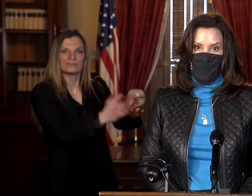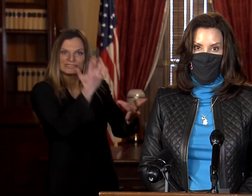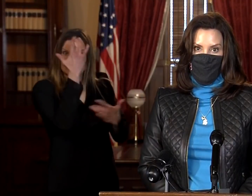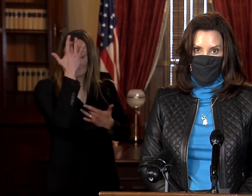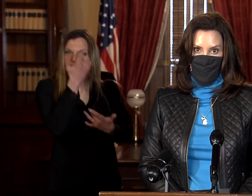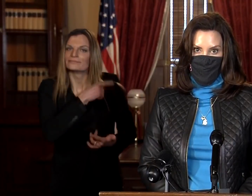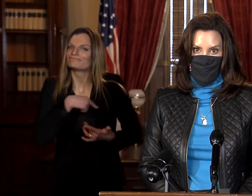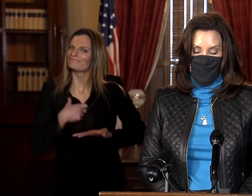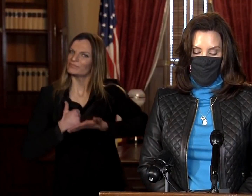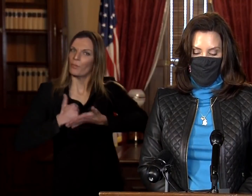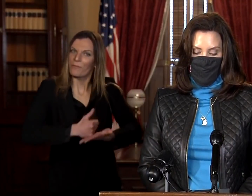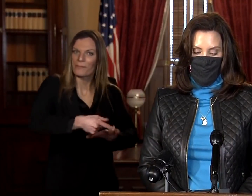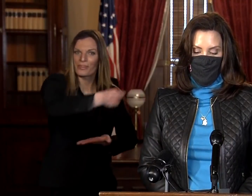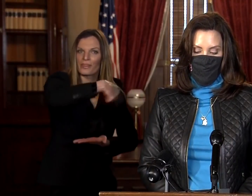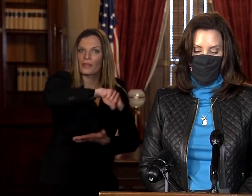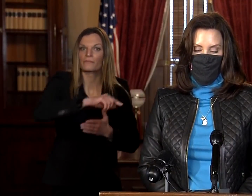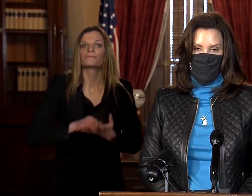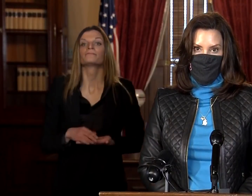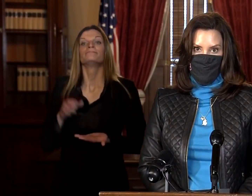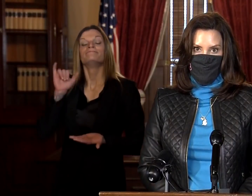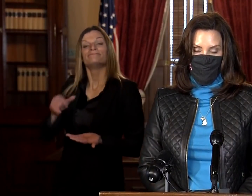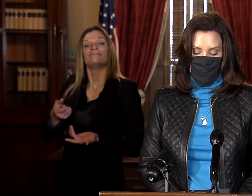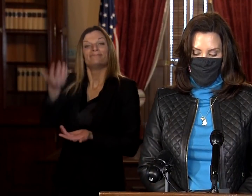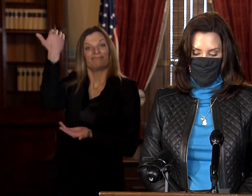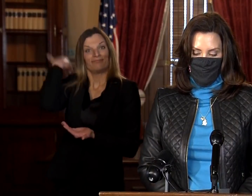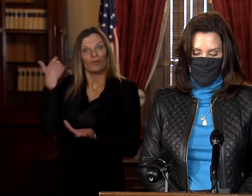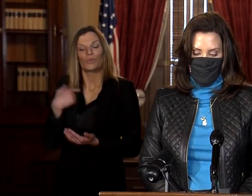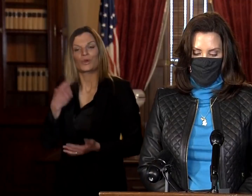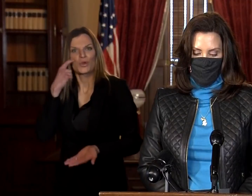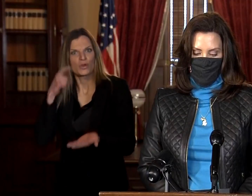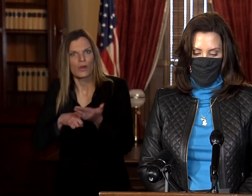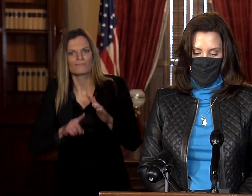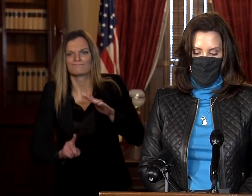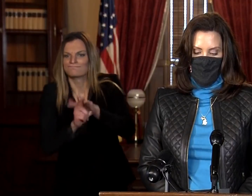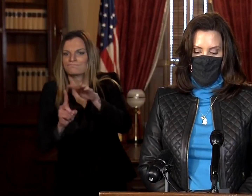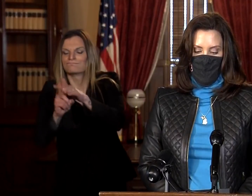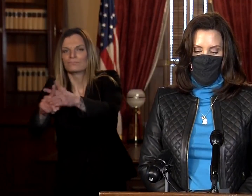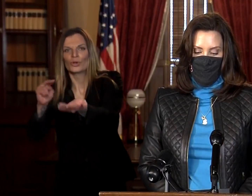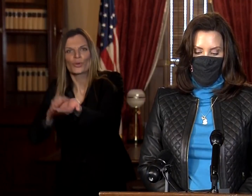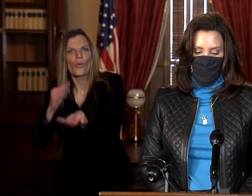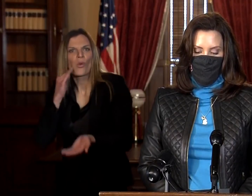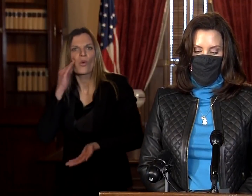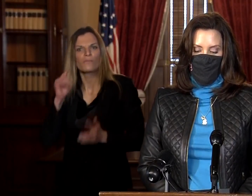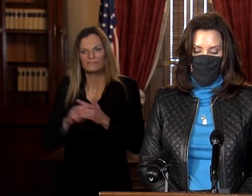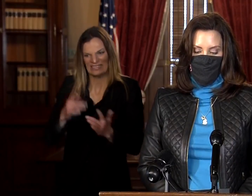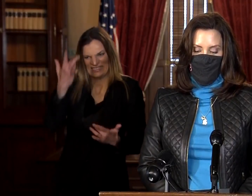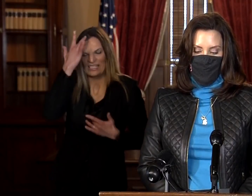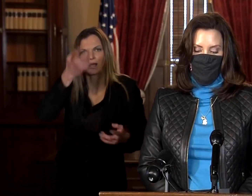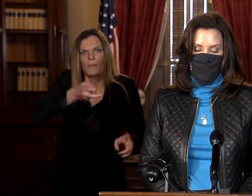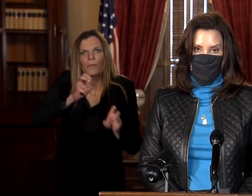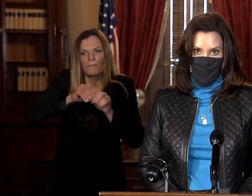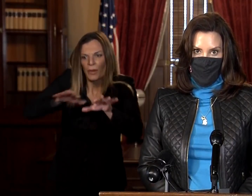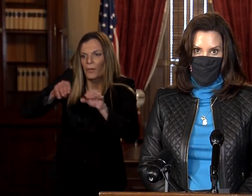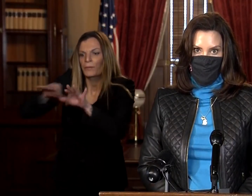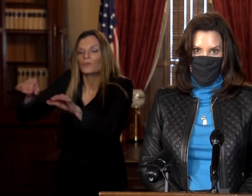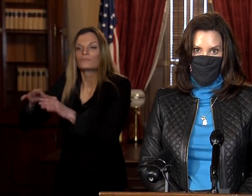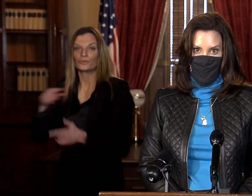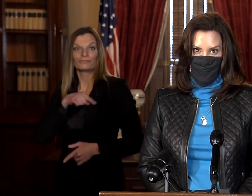my my administration prioritized testing in our nursing homes testing in our nursing homes from the very beginning. from the very beginning. Now we have developed a plan Now we have developed a plan that prioritizes residents and that prioritizes residents and staff.